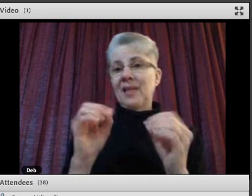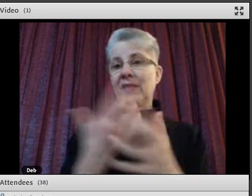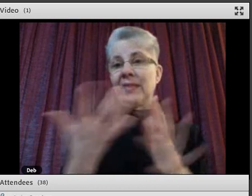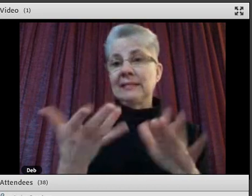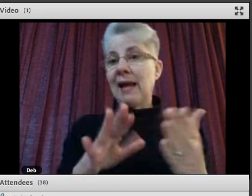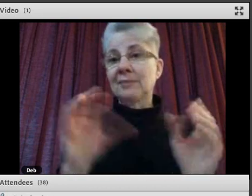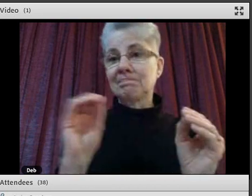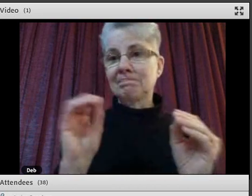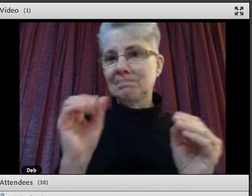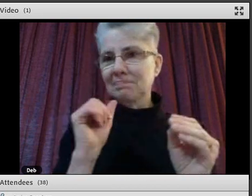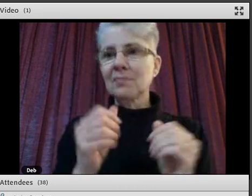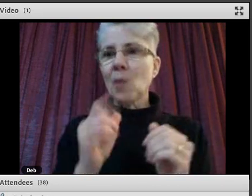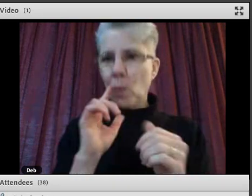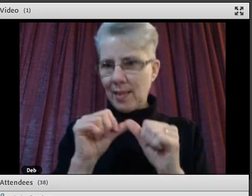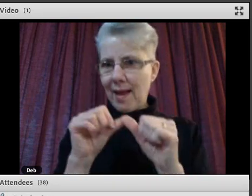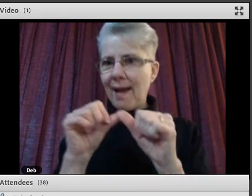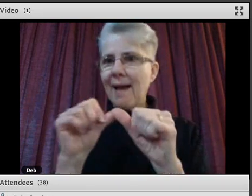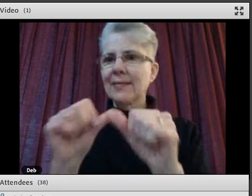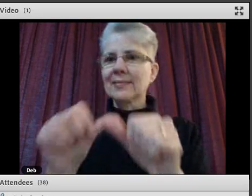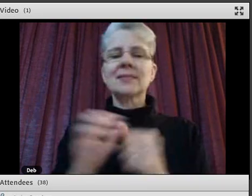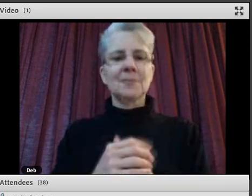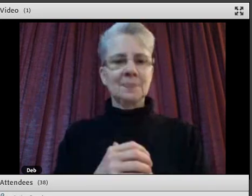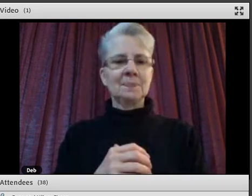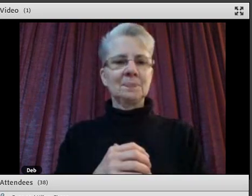[ Hilary and Ryan laugh ]